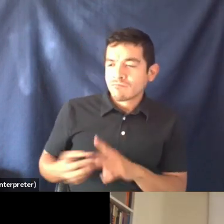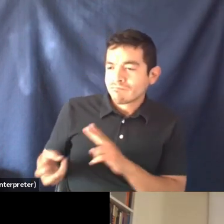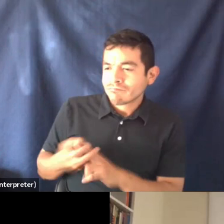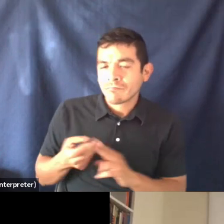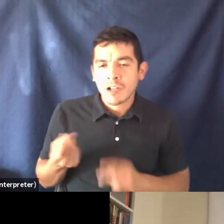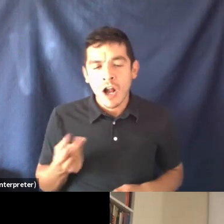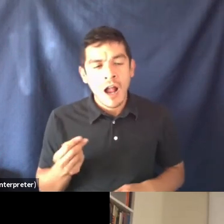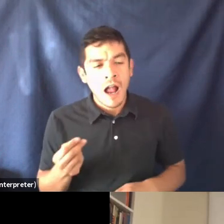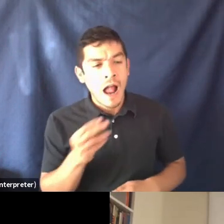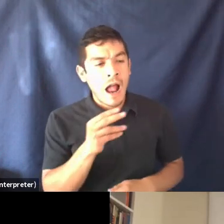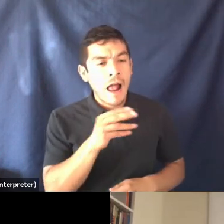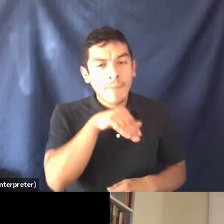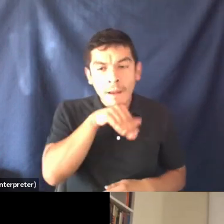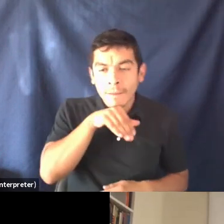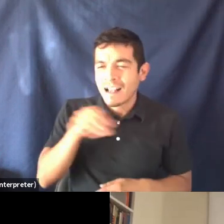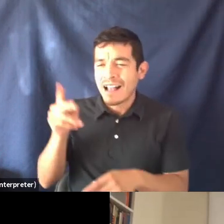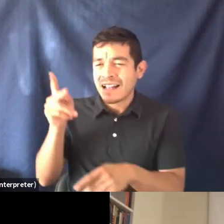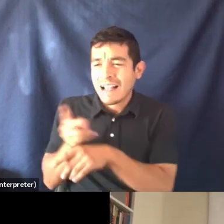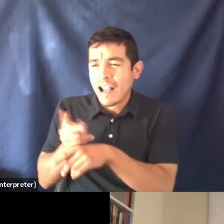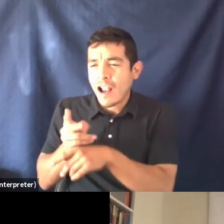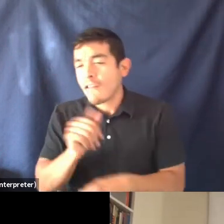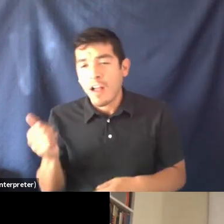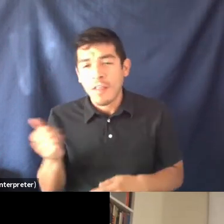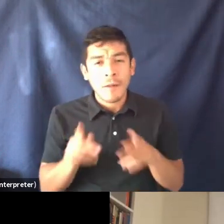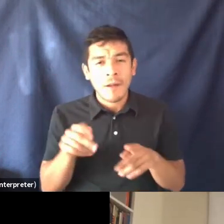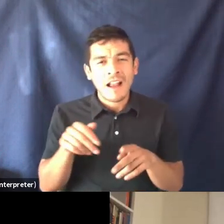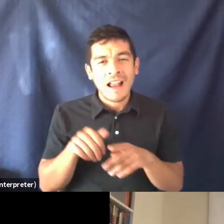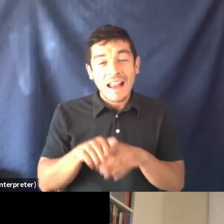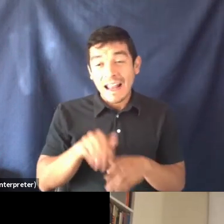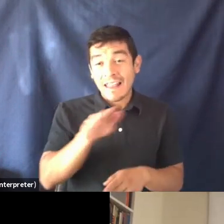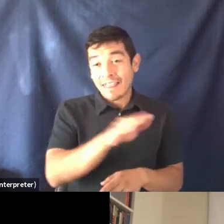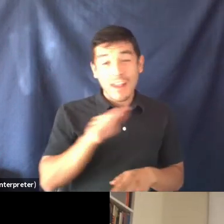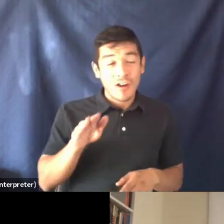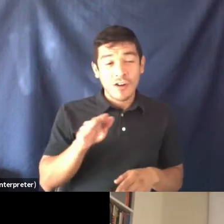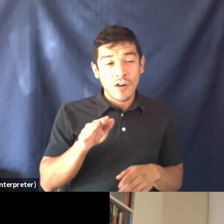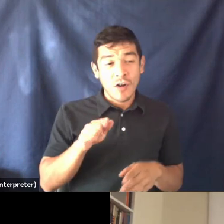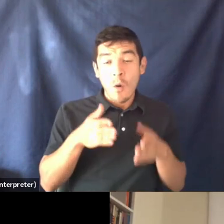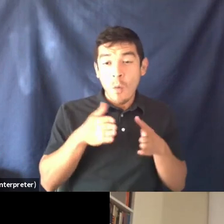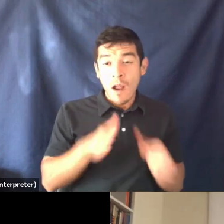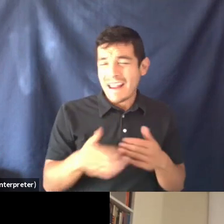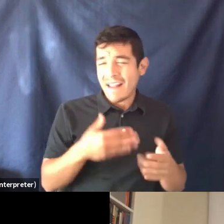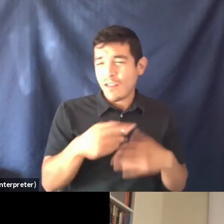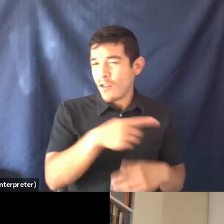even in their state of not having much in life because it gave them a sense of security